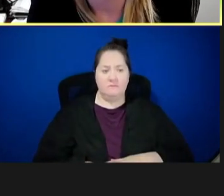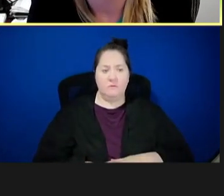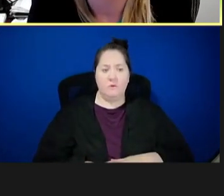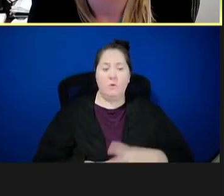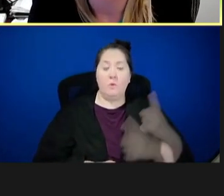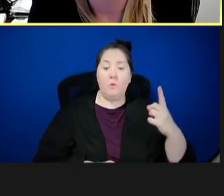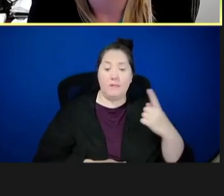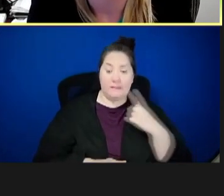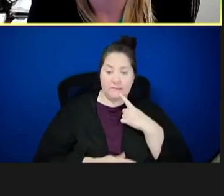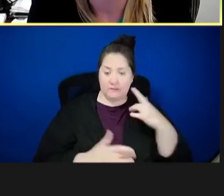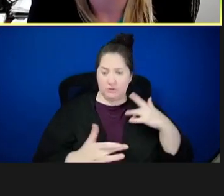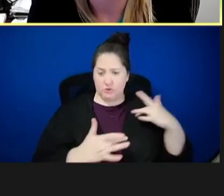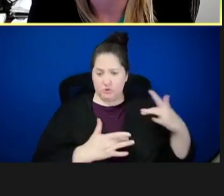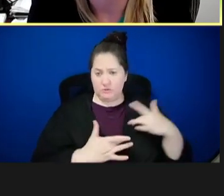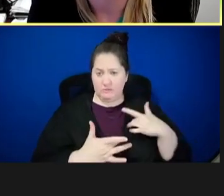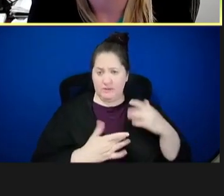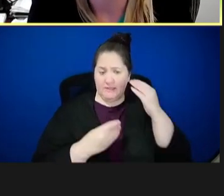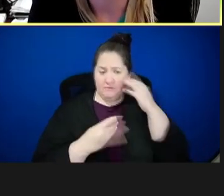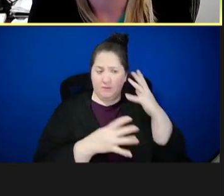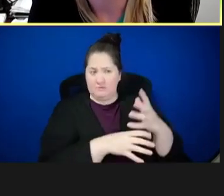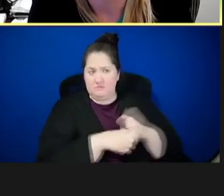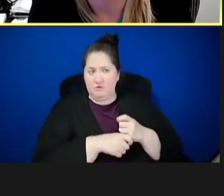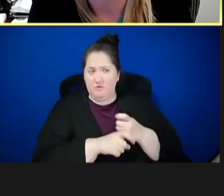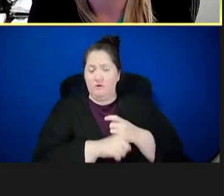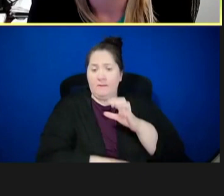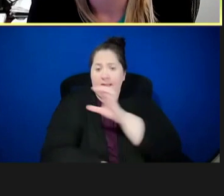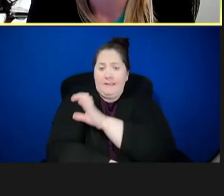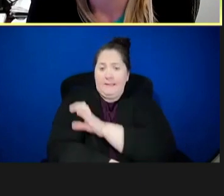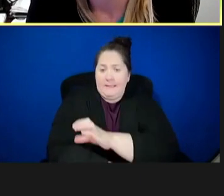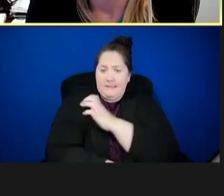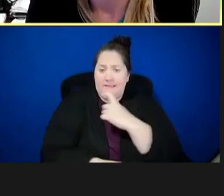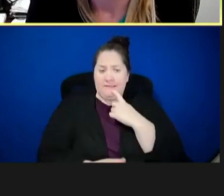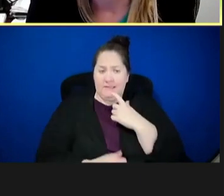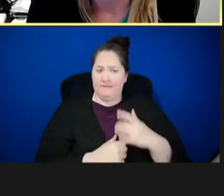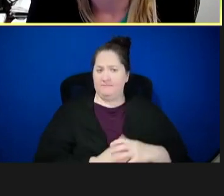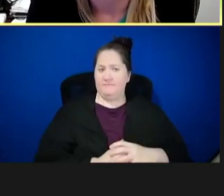concern about the information she received from her clinic, she said, so here at the clinic,